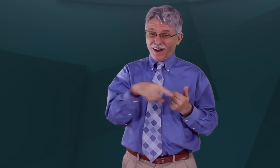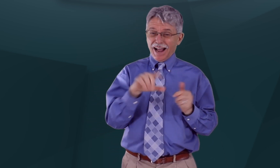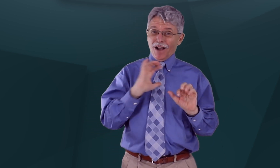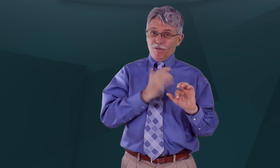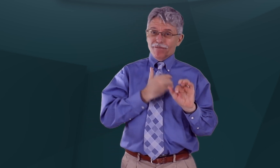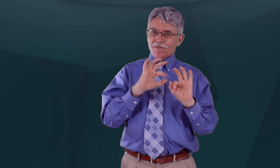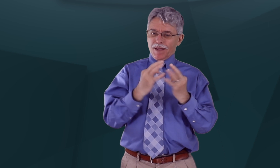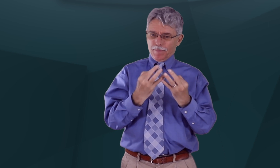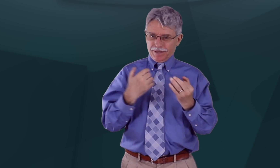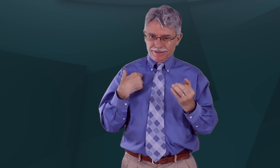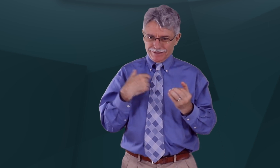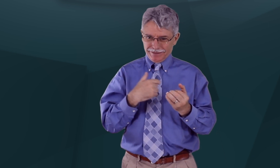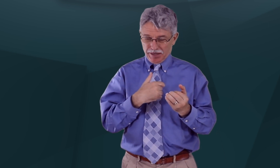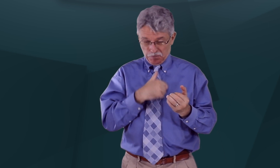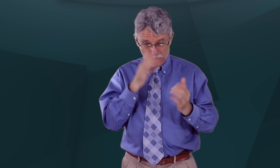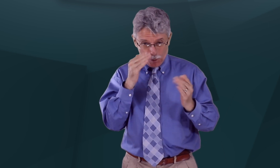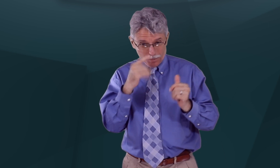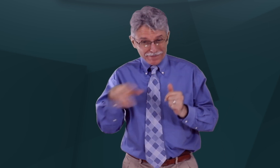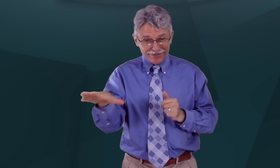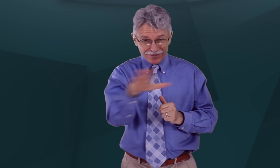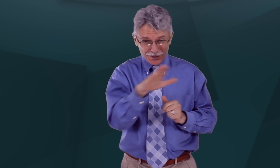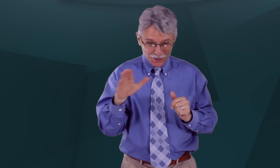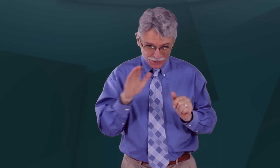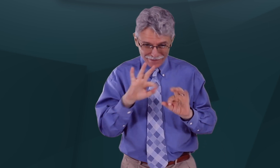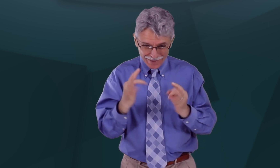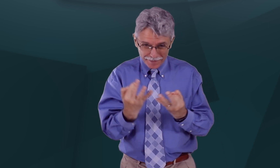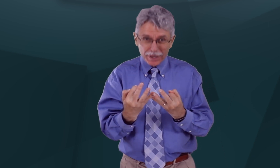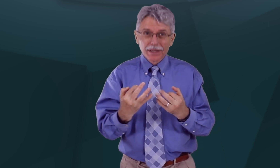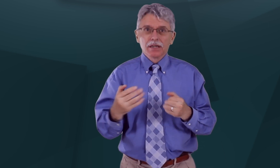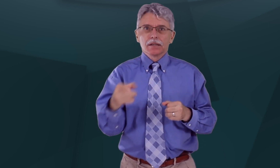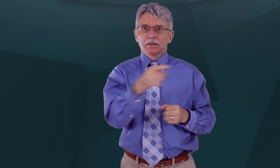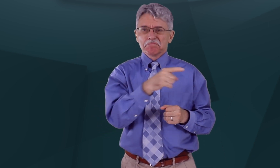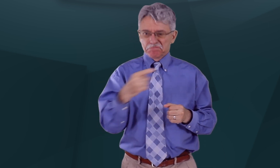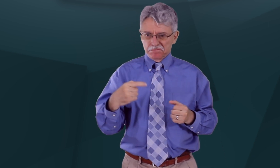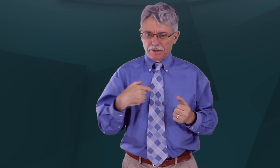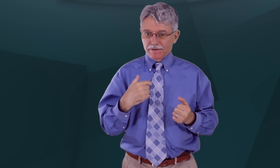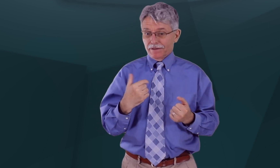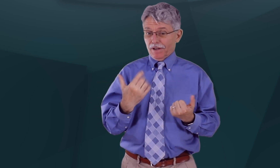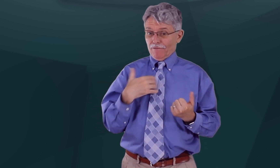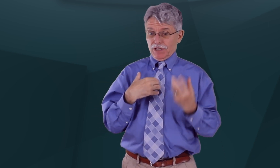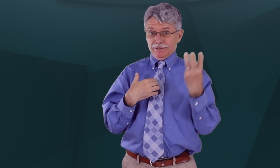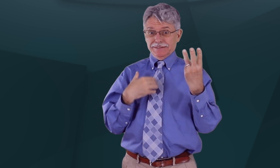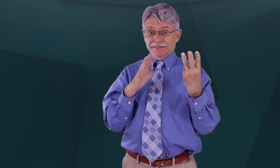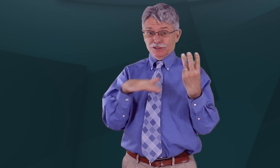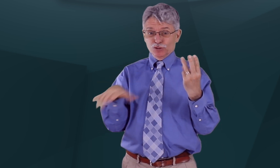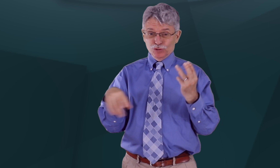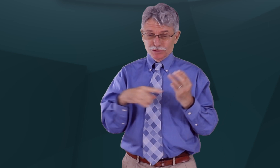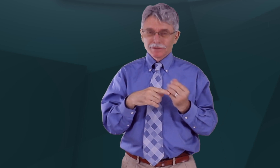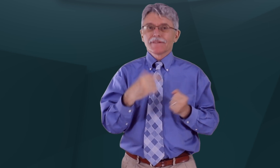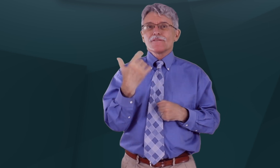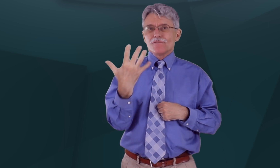For our family, and we hope for your family -- we have six children.